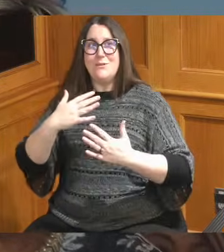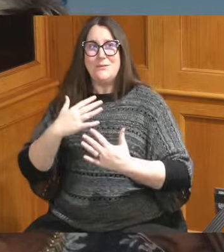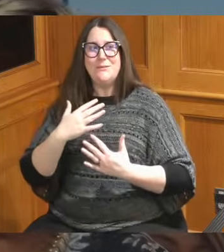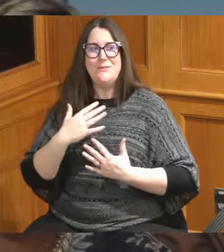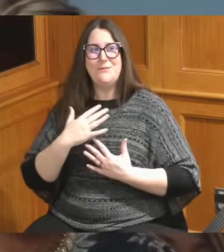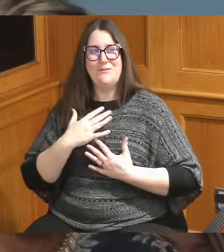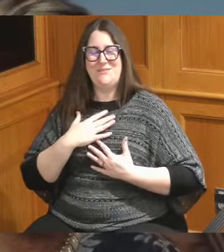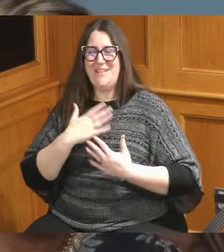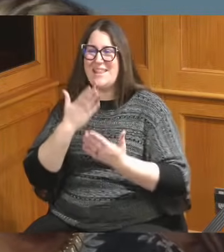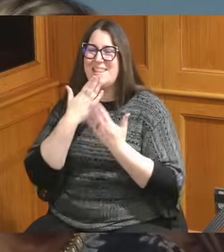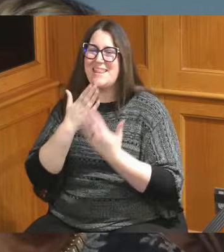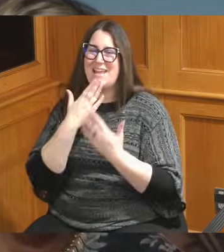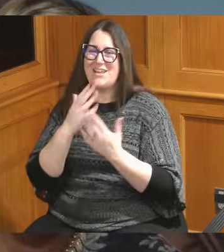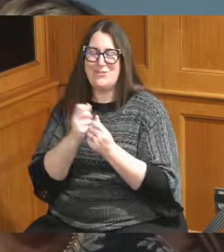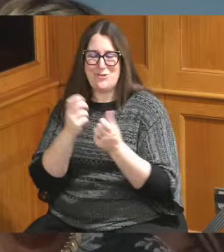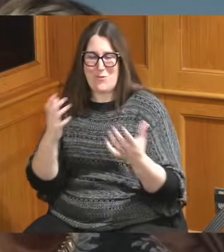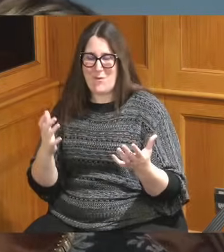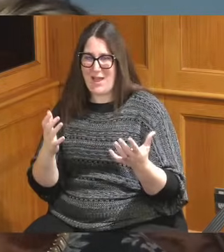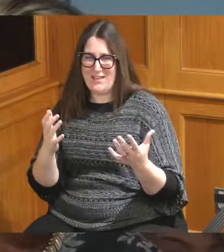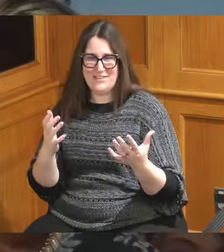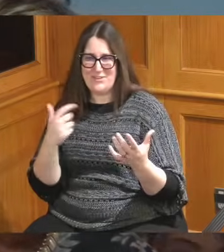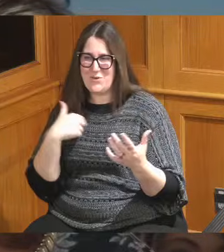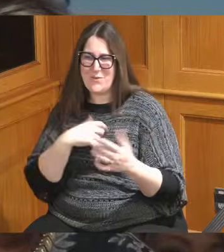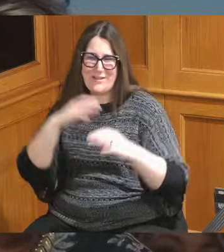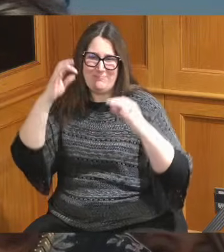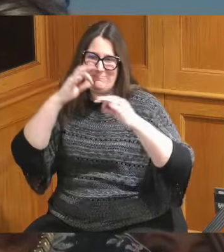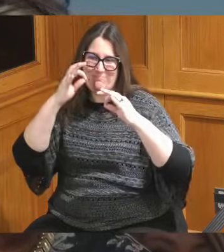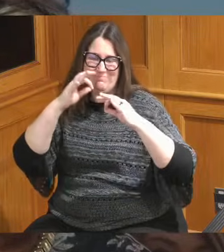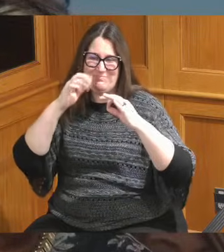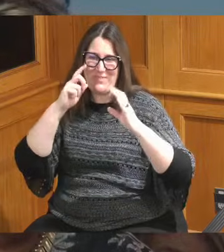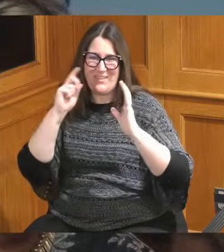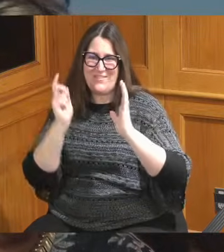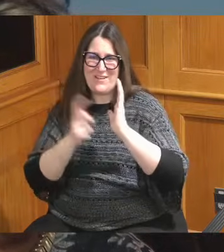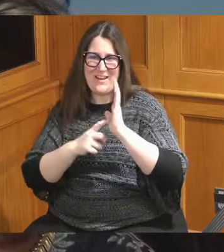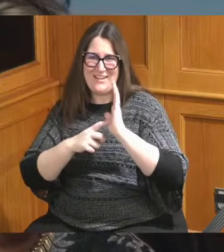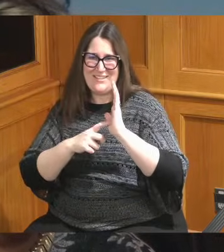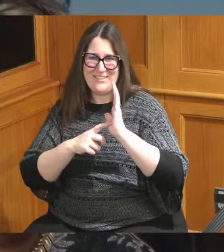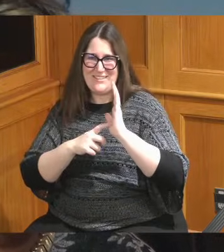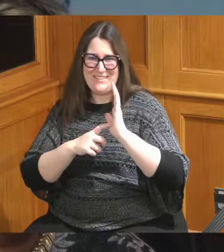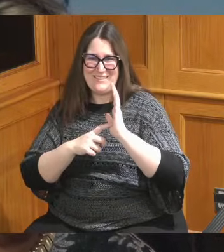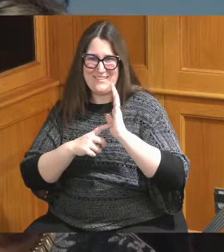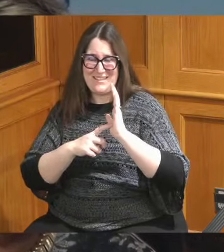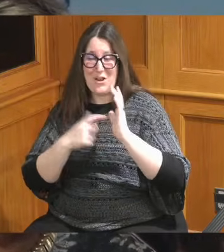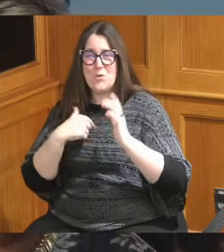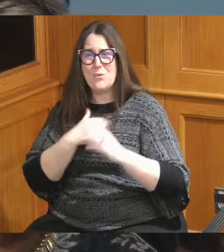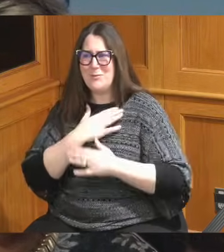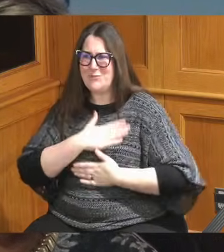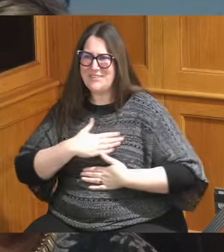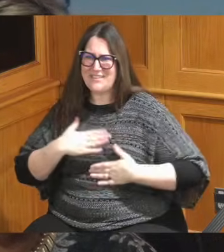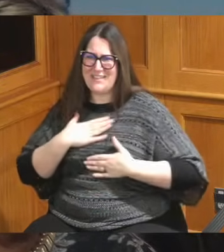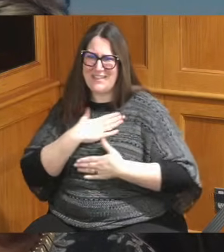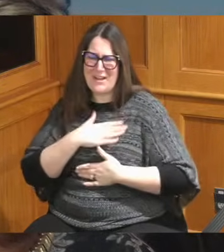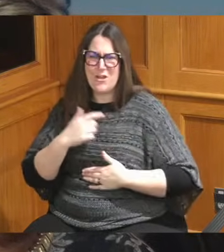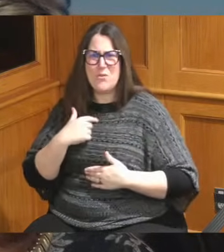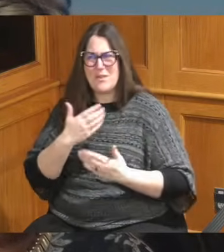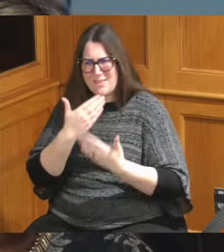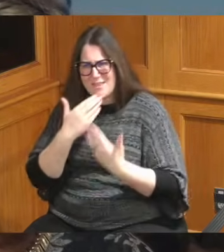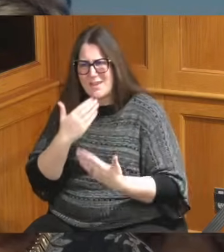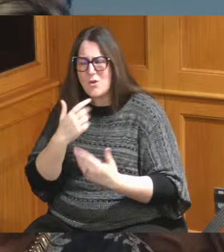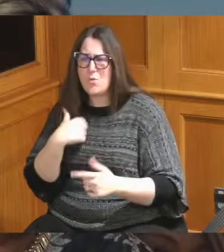thank you so much. We just we didn't we we didn't know we would get this type of recognition. We appreciate it. We we thank you for it because we worked hard over the past few years to get that